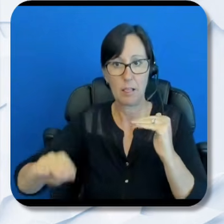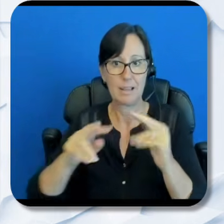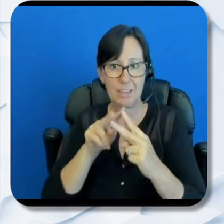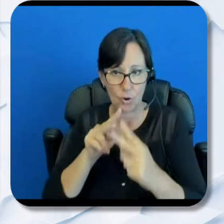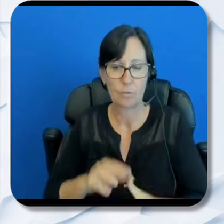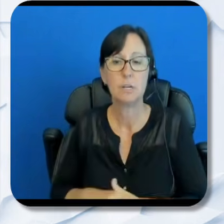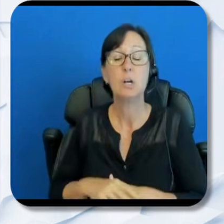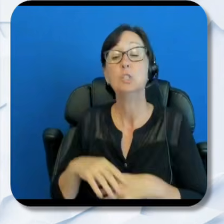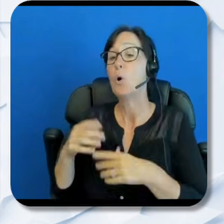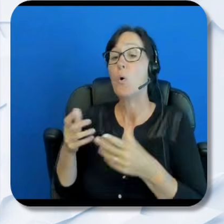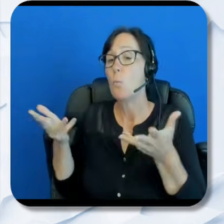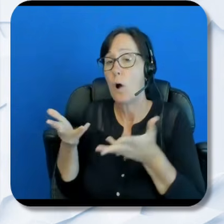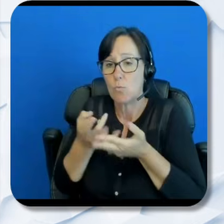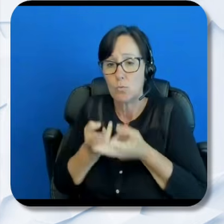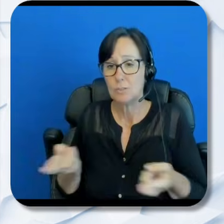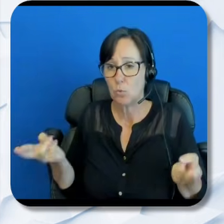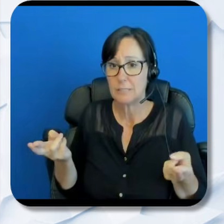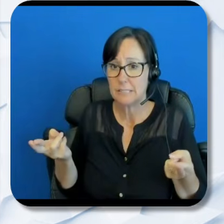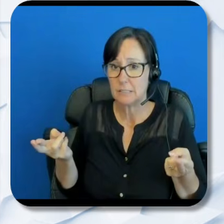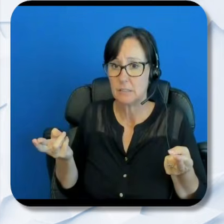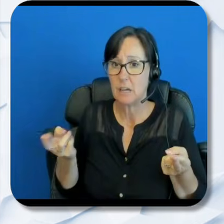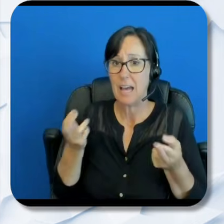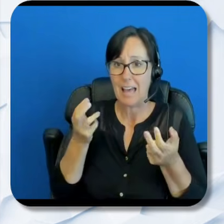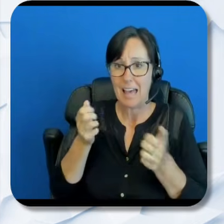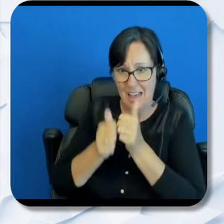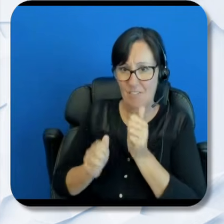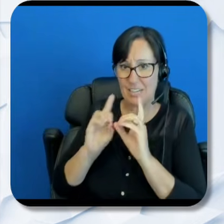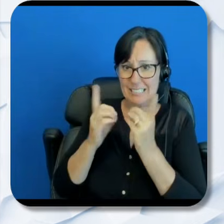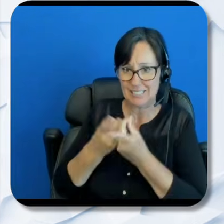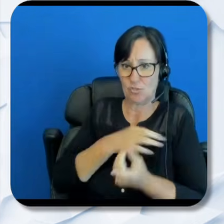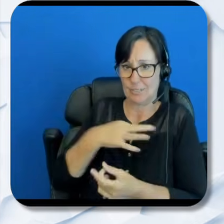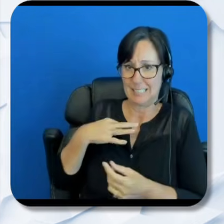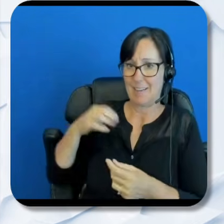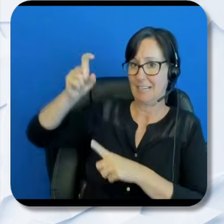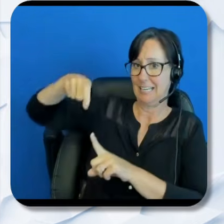What resources does every member of your district staffs need.